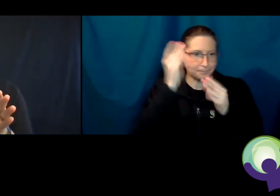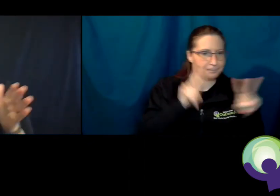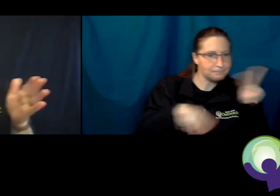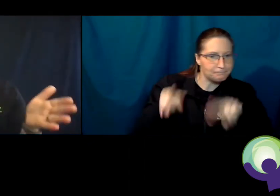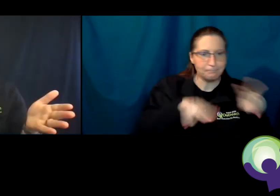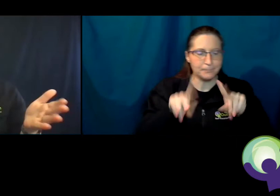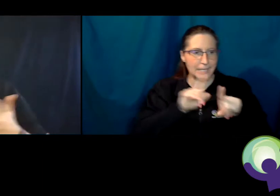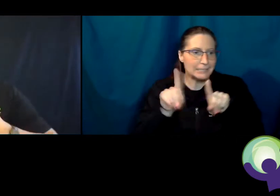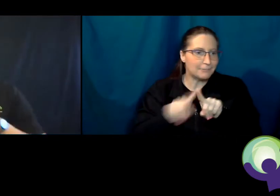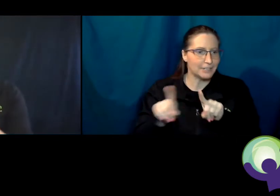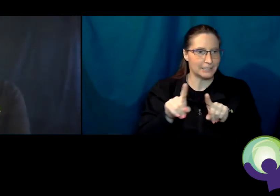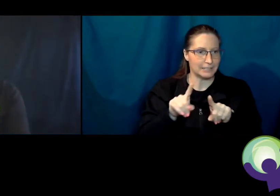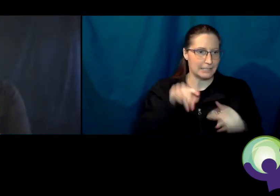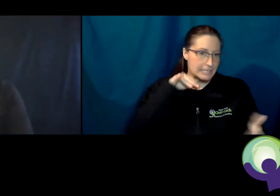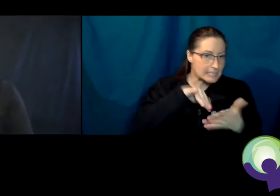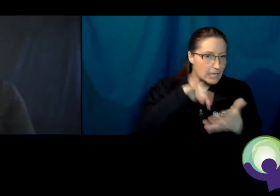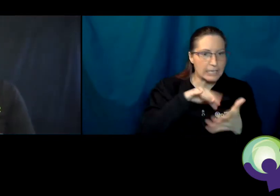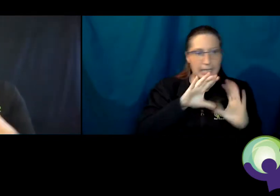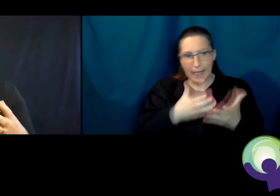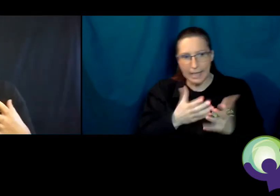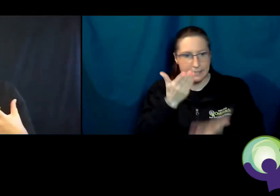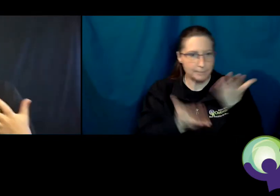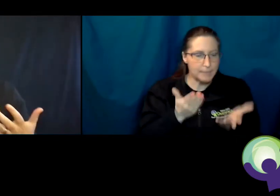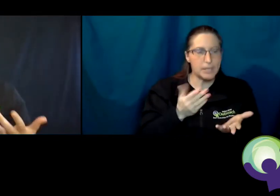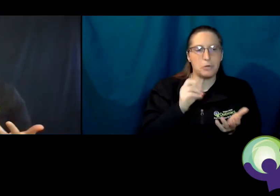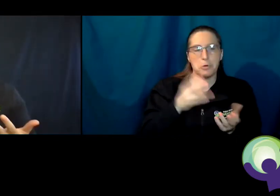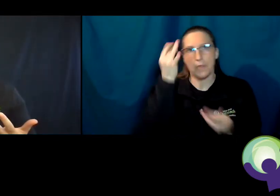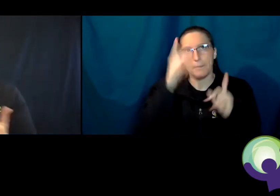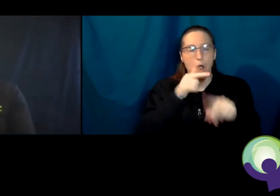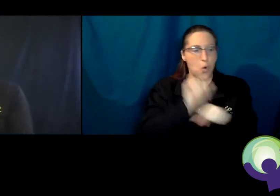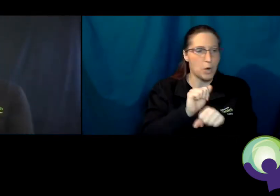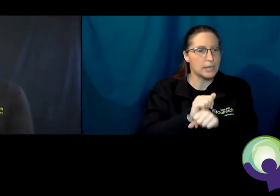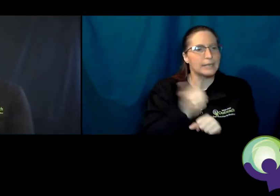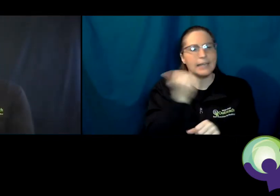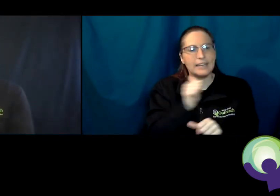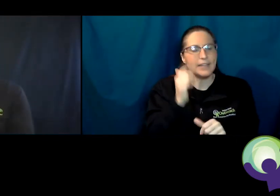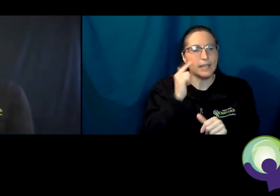study, different classes. Is there anything that would be very helpful to a high school student